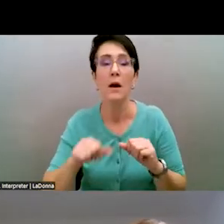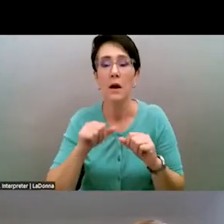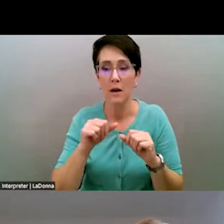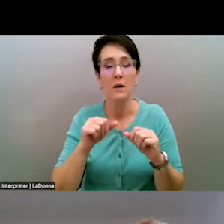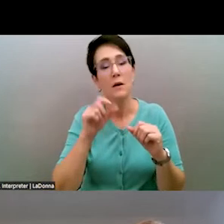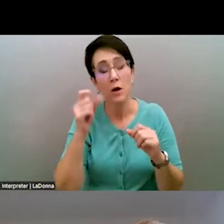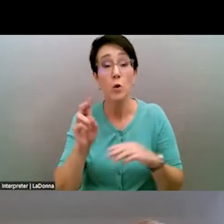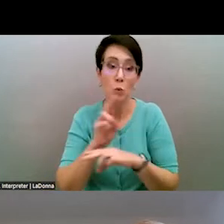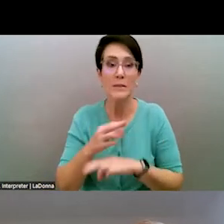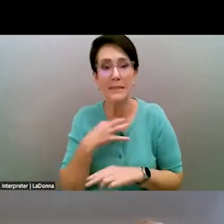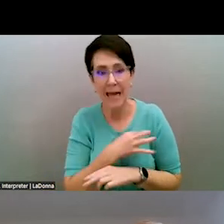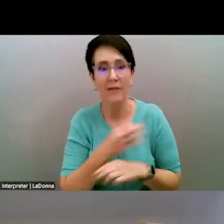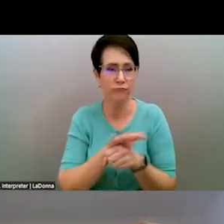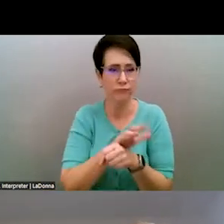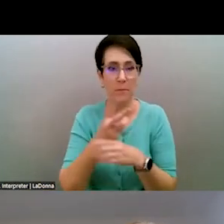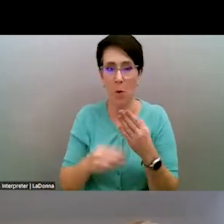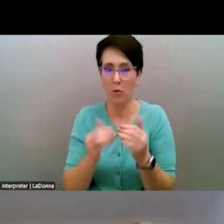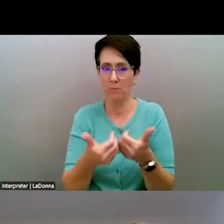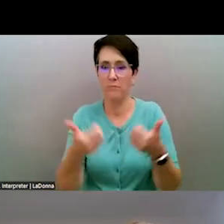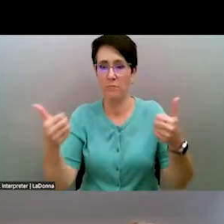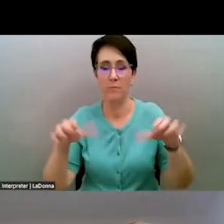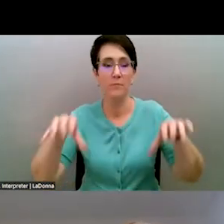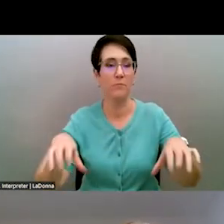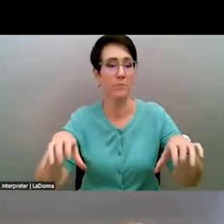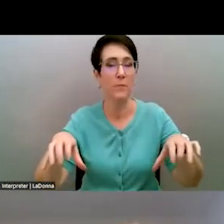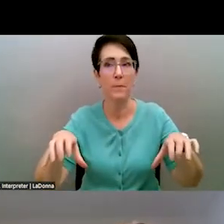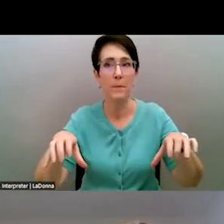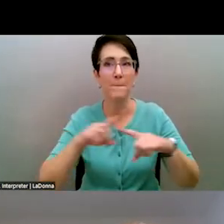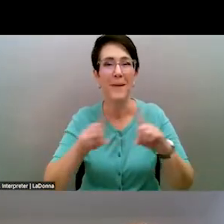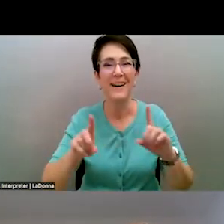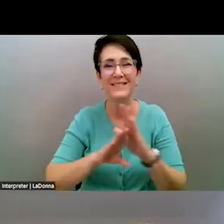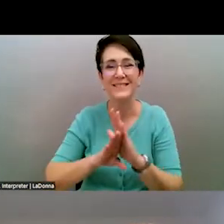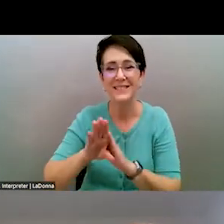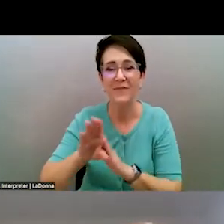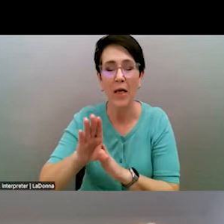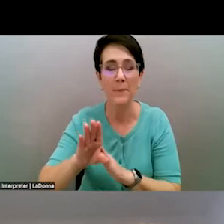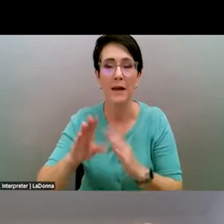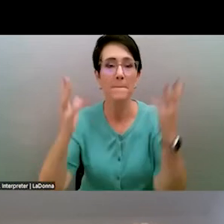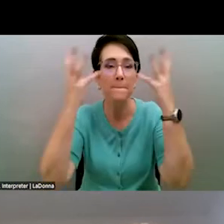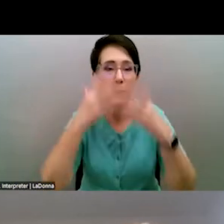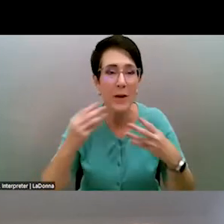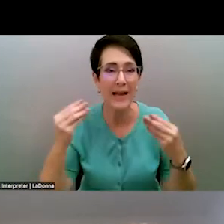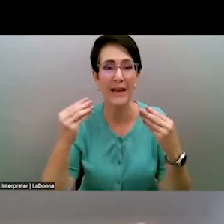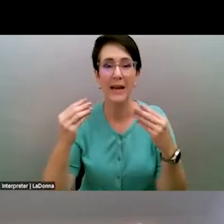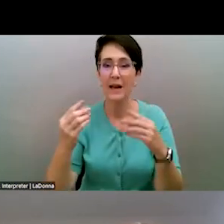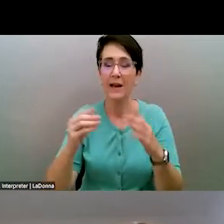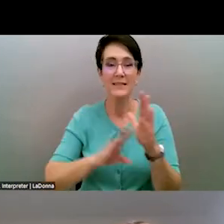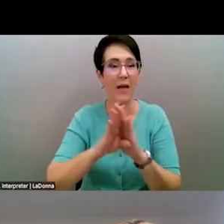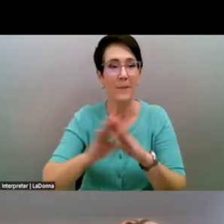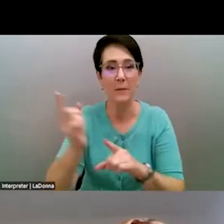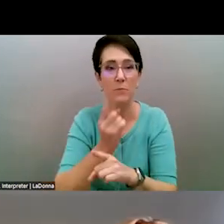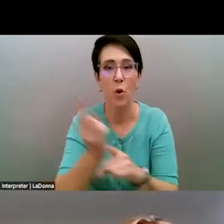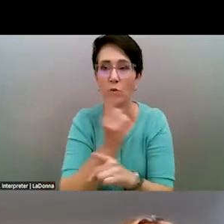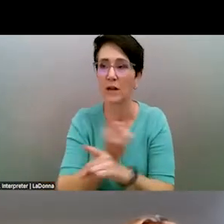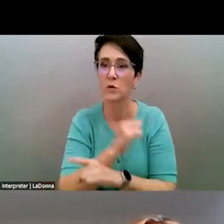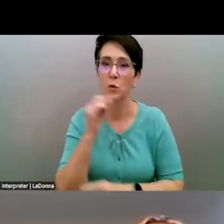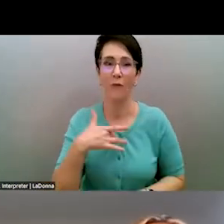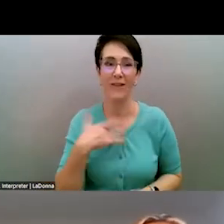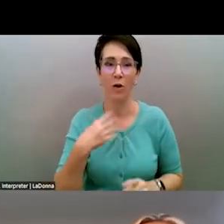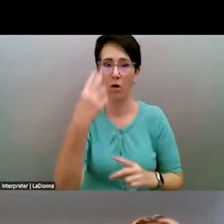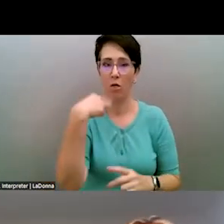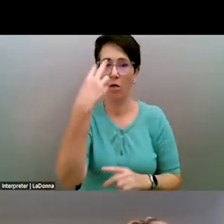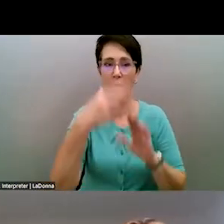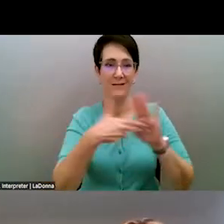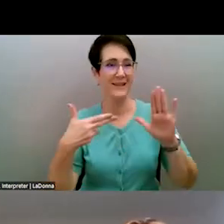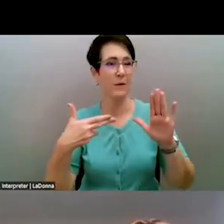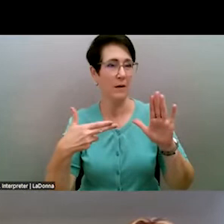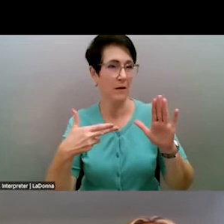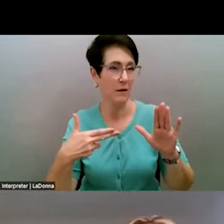SERVE BOTH. JUST CREATING, PLACES THAT FEEL LESS STIGMATIZING. I THINK, YOU KNOW WHETHER YOU